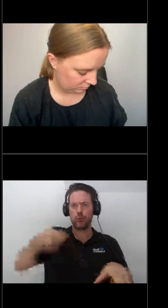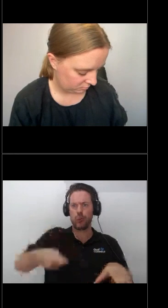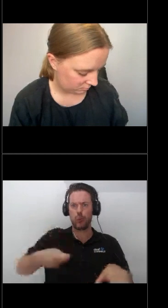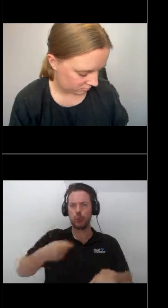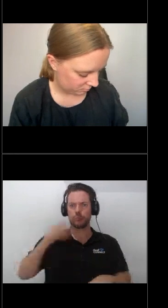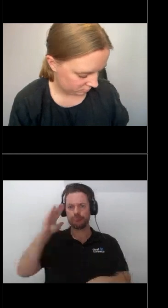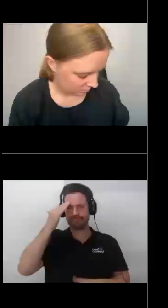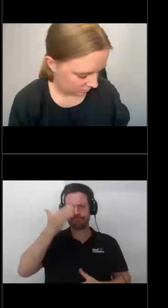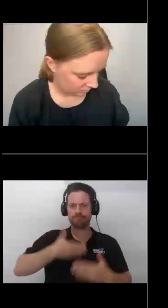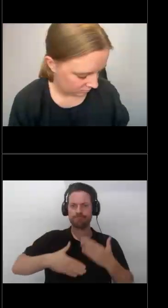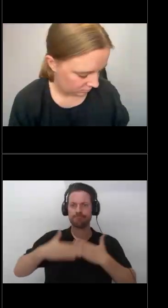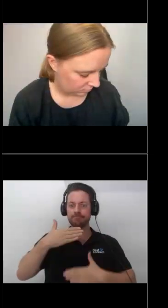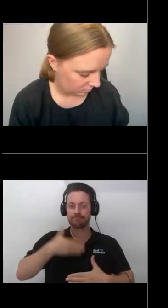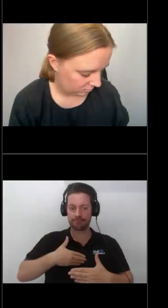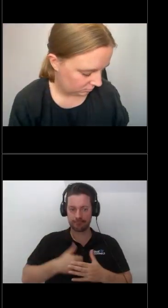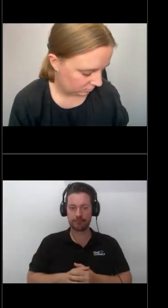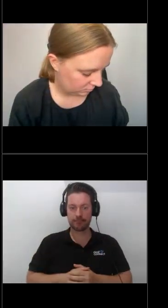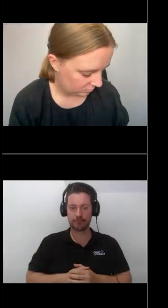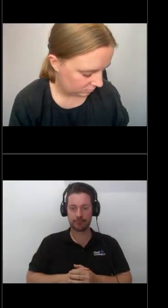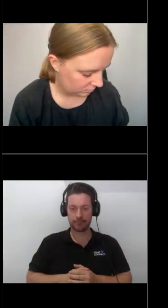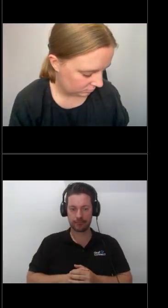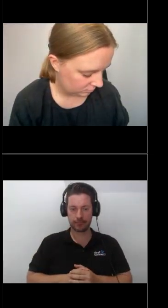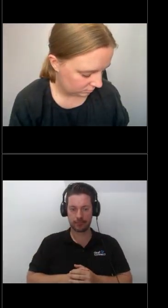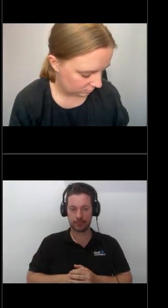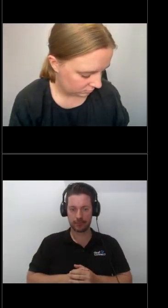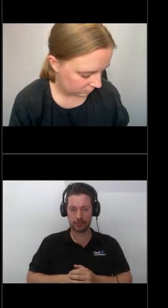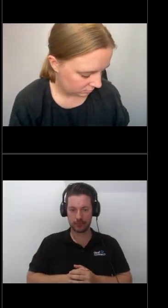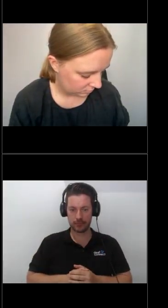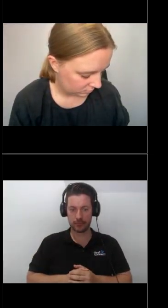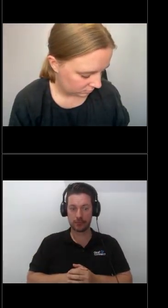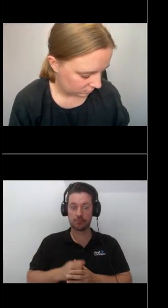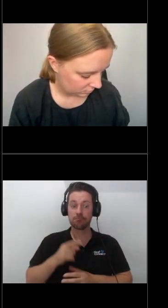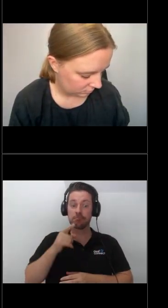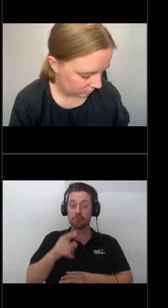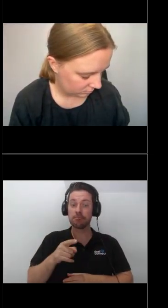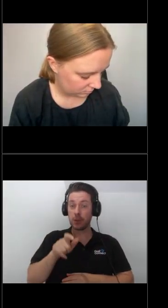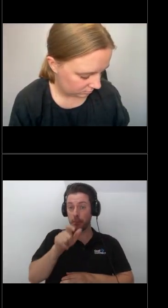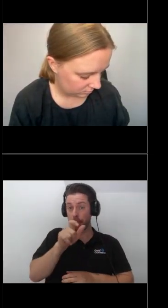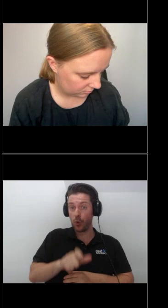to proceed to trial by following a notice